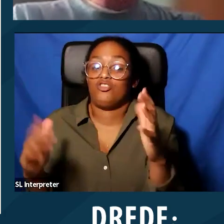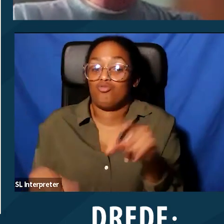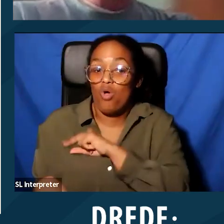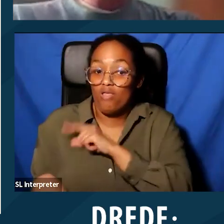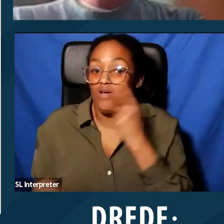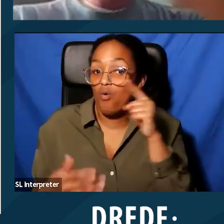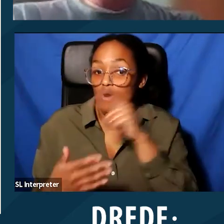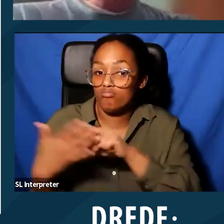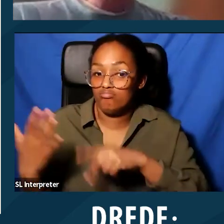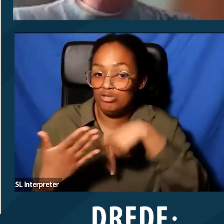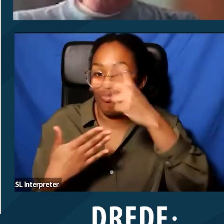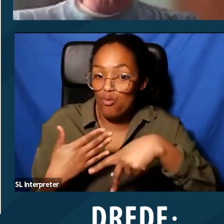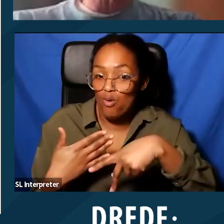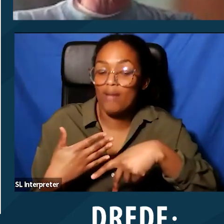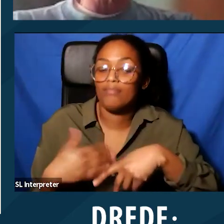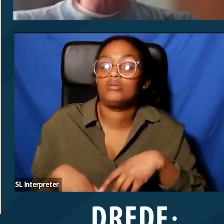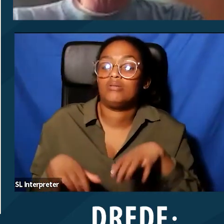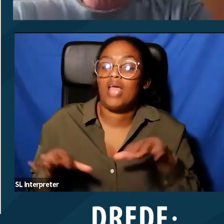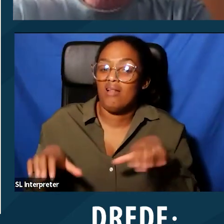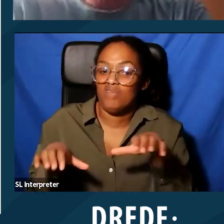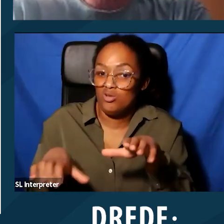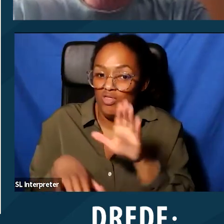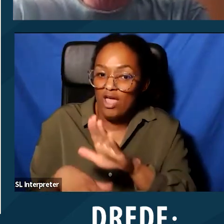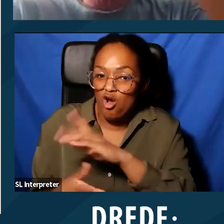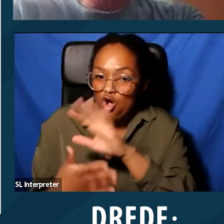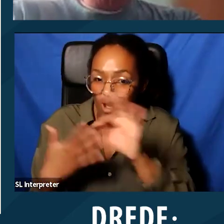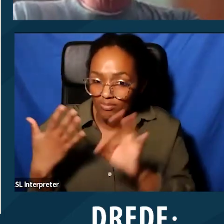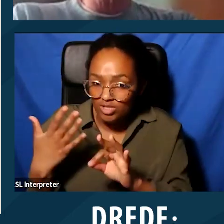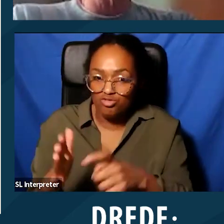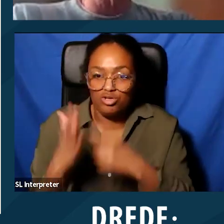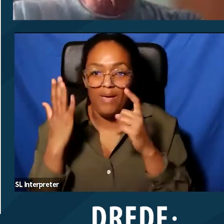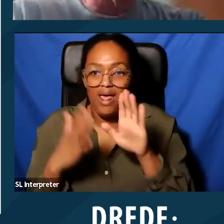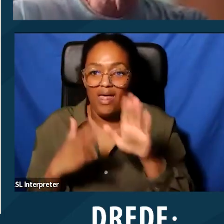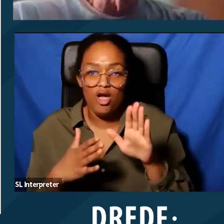at some level, meet what they're required to do under Medicaid, it would so overload the system.